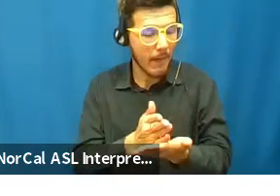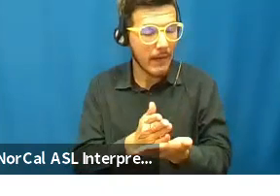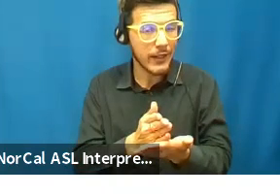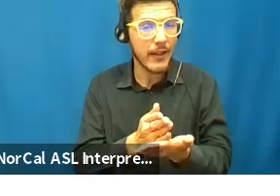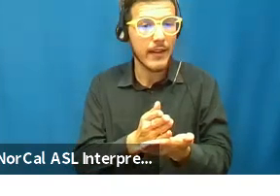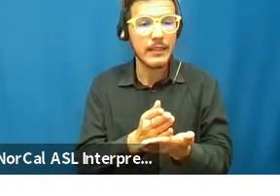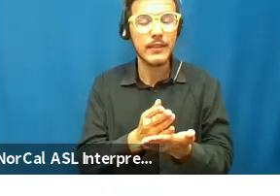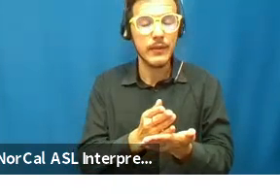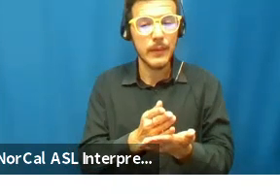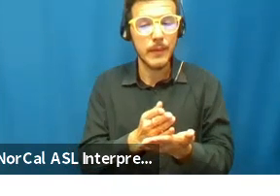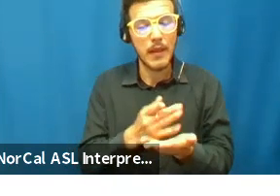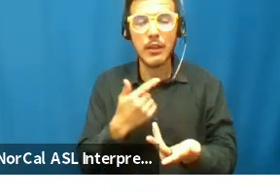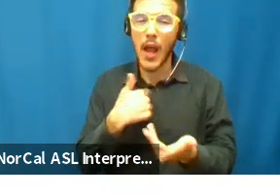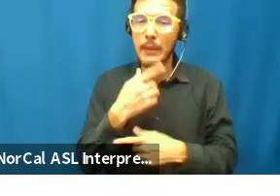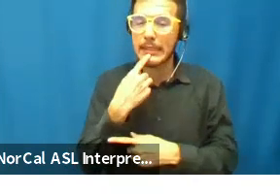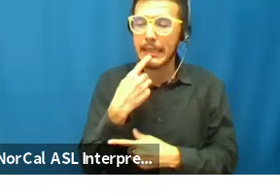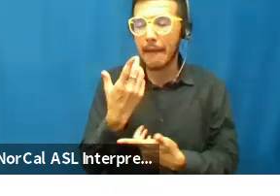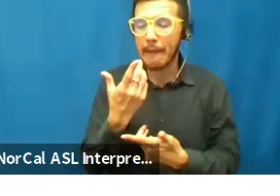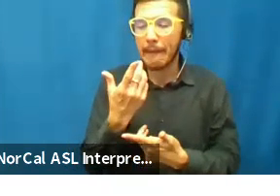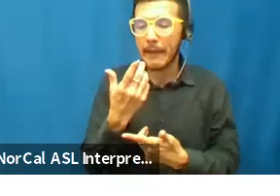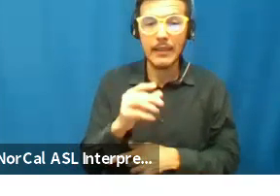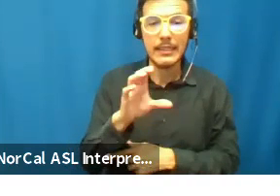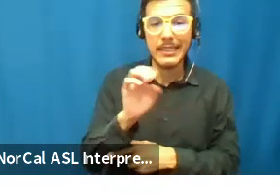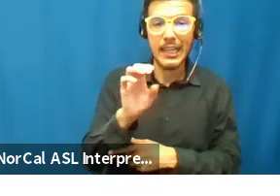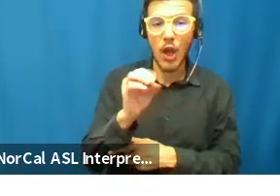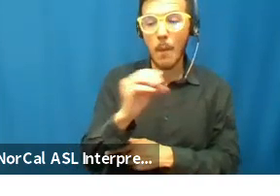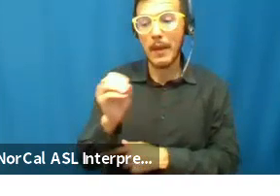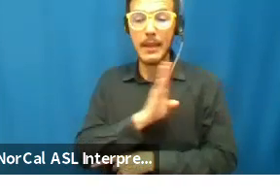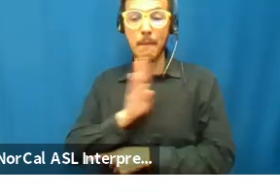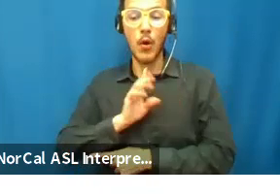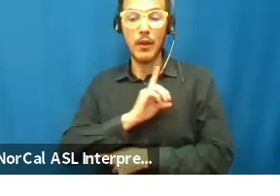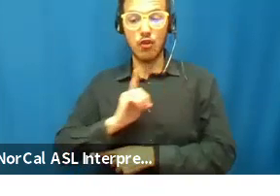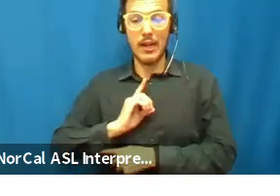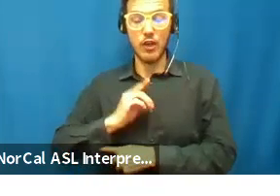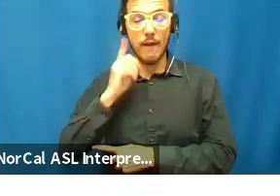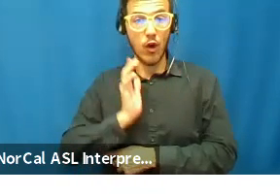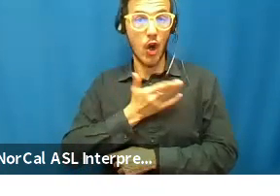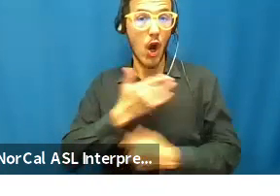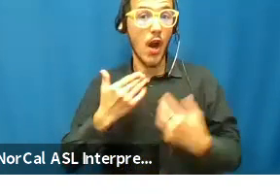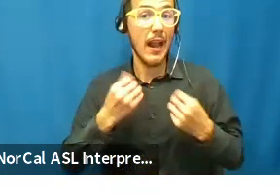the upper I'd say the CEO and Board of Directors for our health system. They allocate funds in